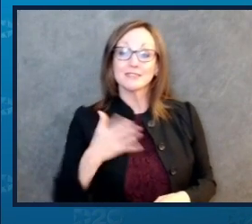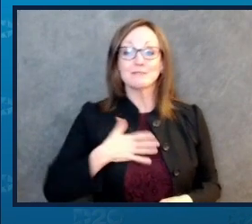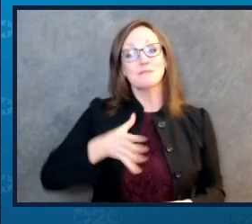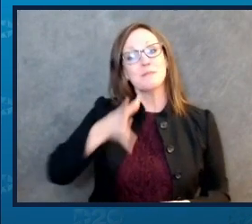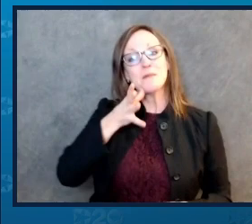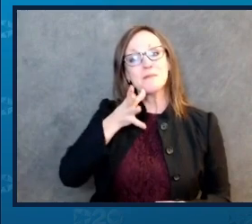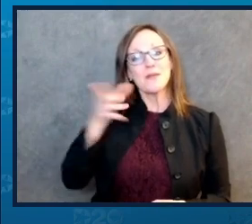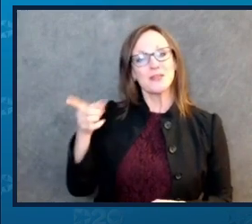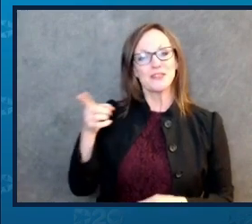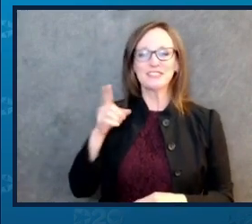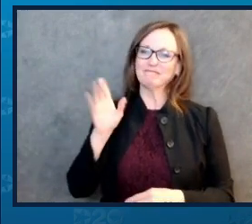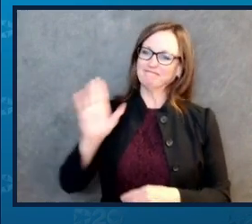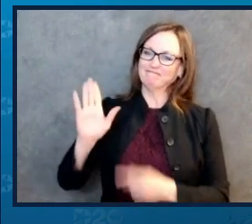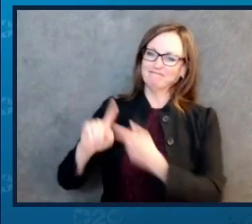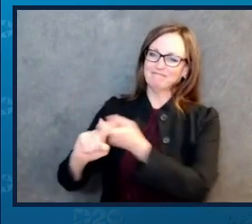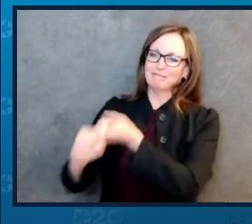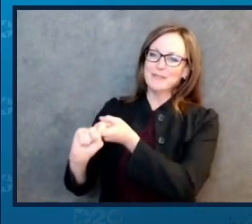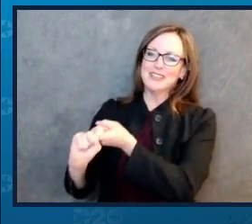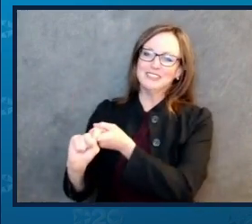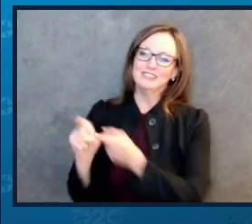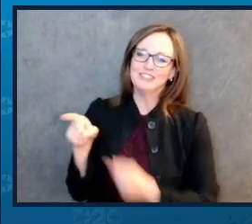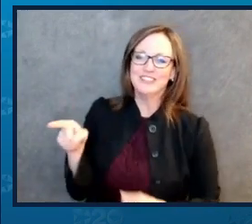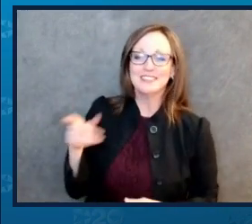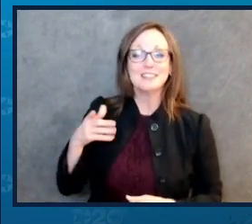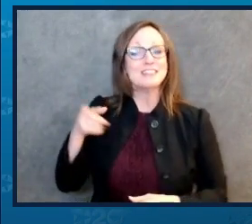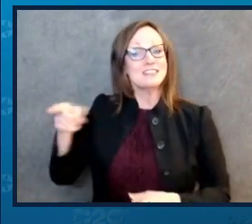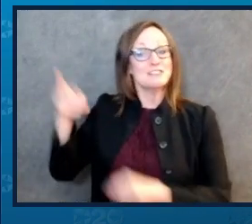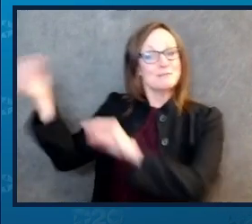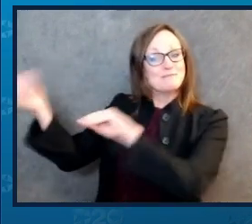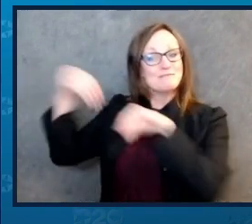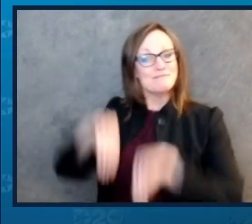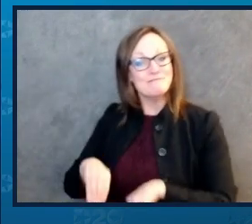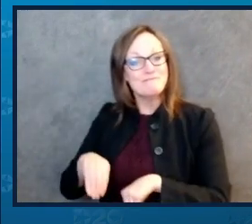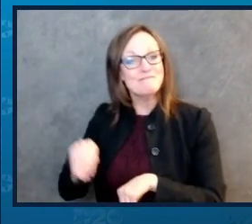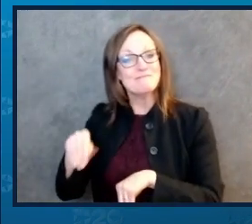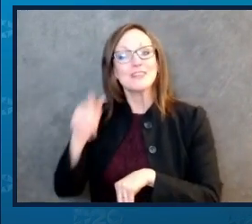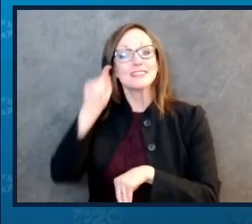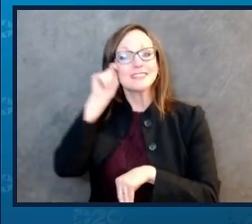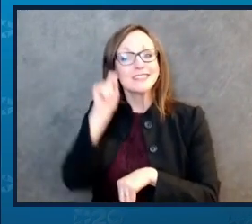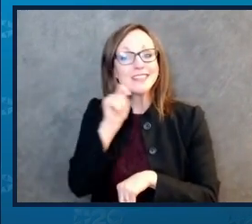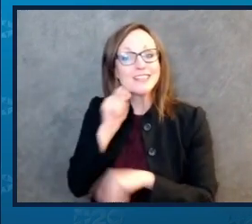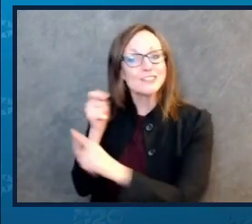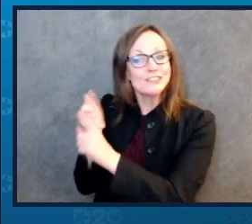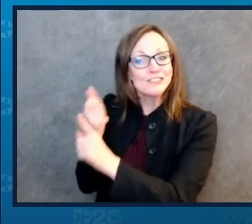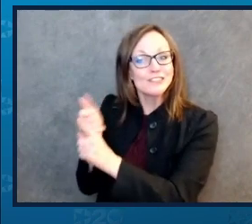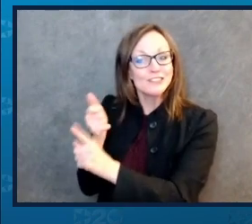SHE CAME TO AMERICA AS A TEENAGER OVER 20 YEARS AGO WITHOUT PAPERS IN SEARCH OF A